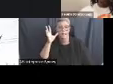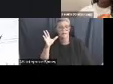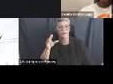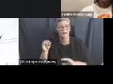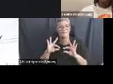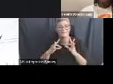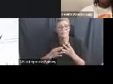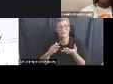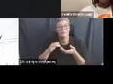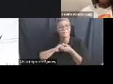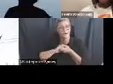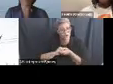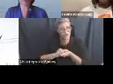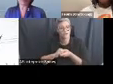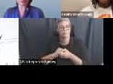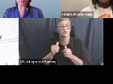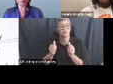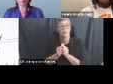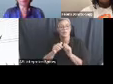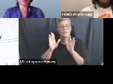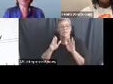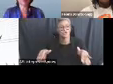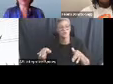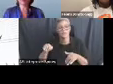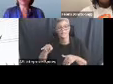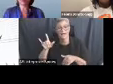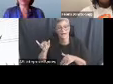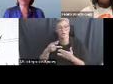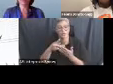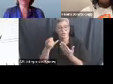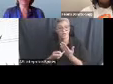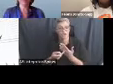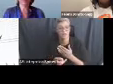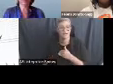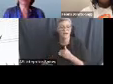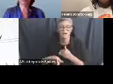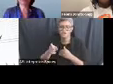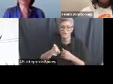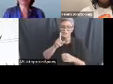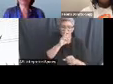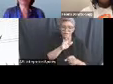Dr. Powell has committed her scholarship, advocacy, and storytelling to disrupting